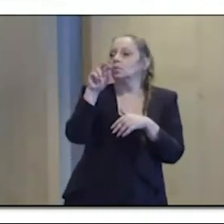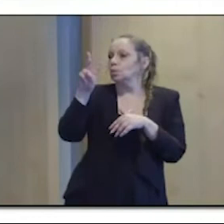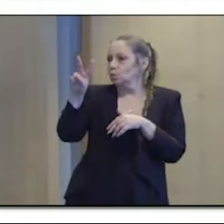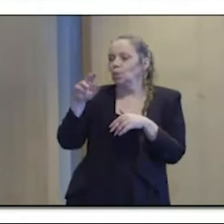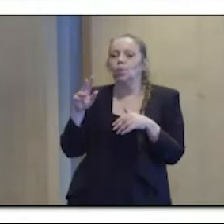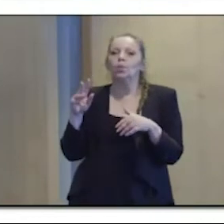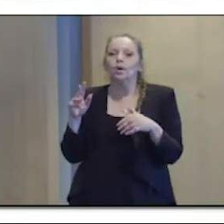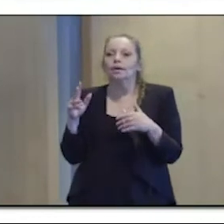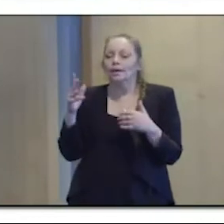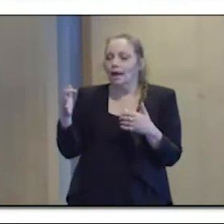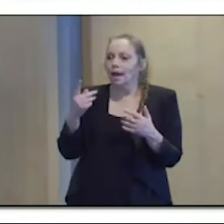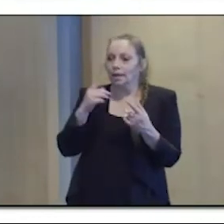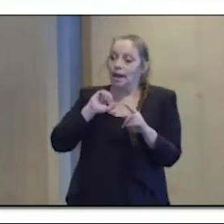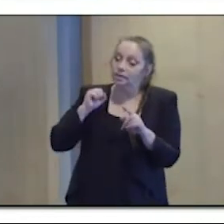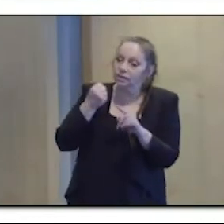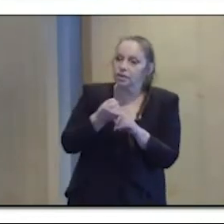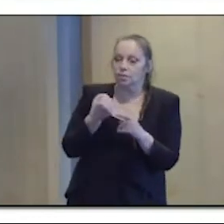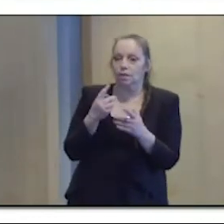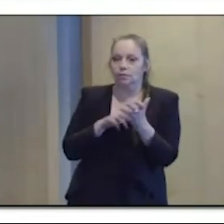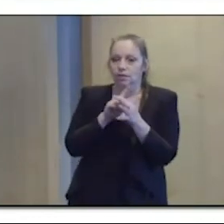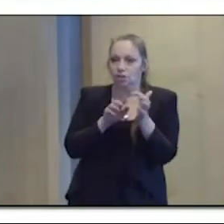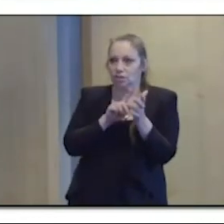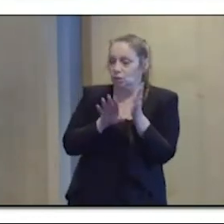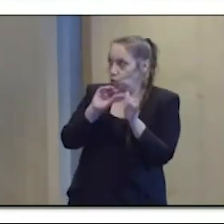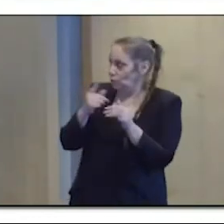impact that vegetation has. You'll see that there's a bigger cycle in